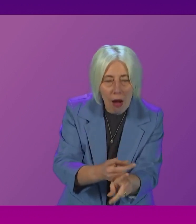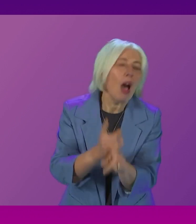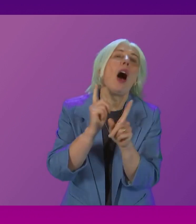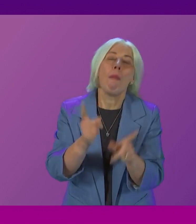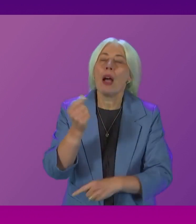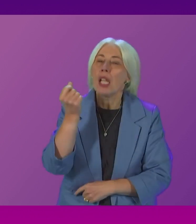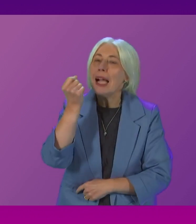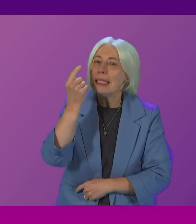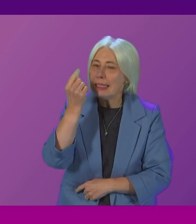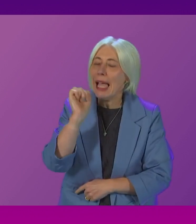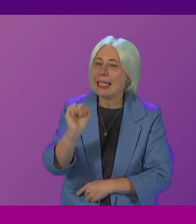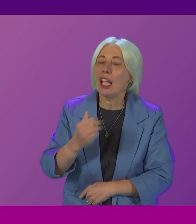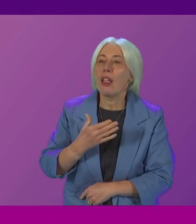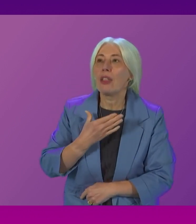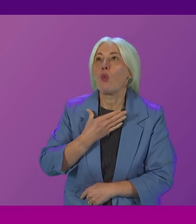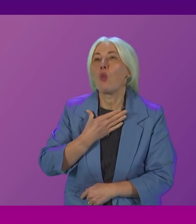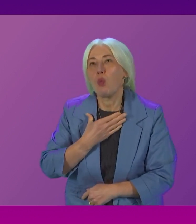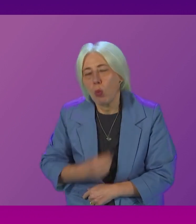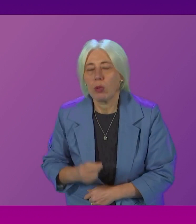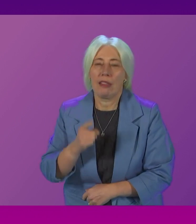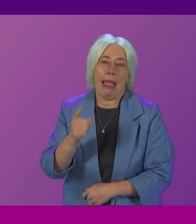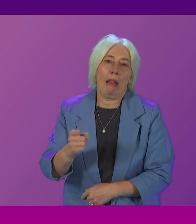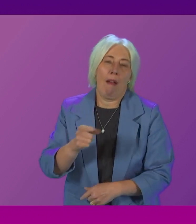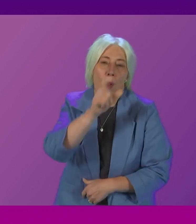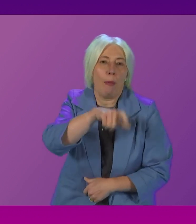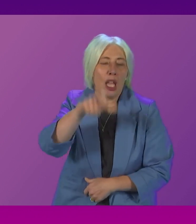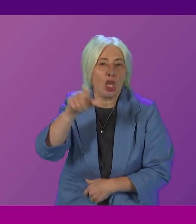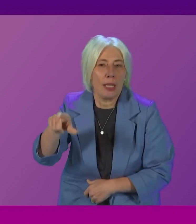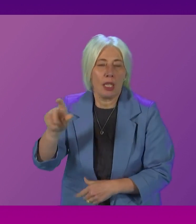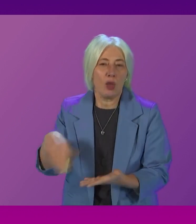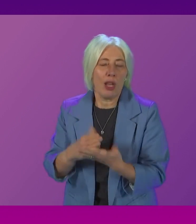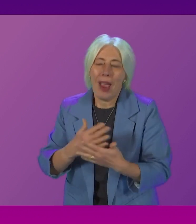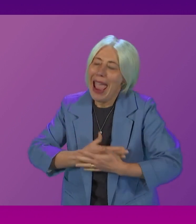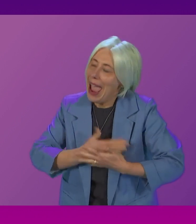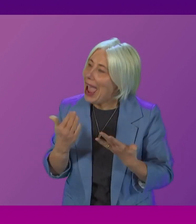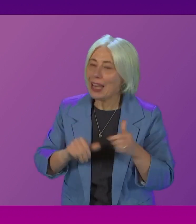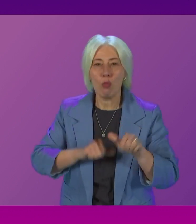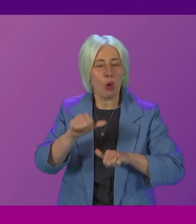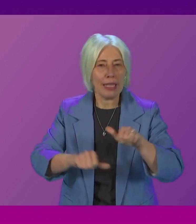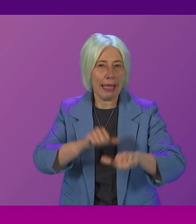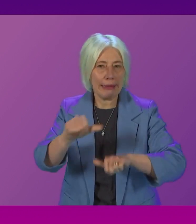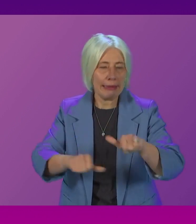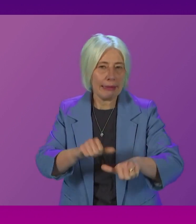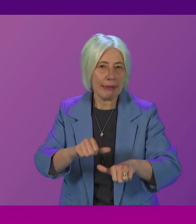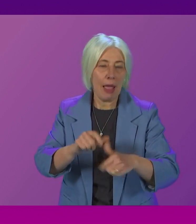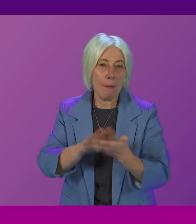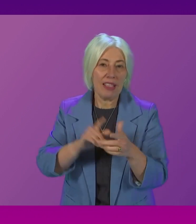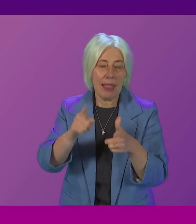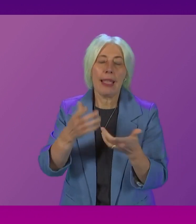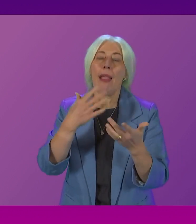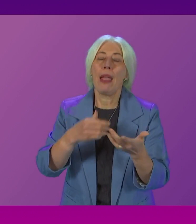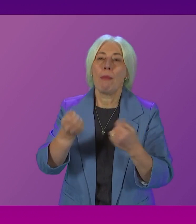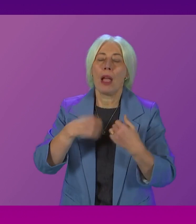the desire of patients that any process will lead them to the assurance that they have all of the